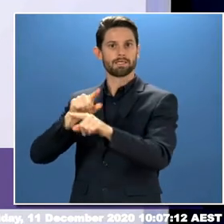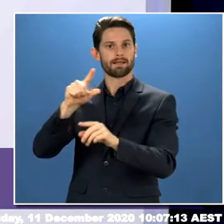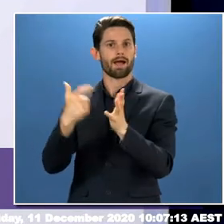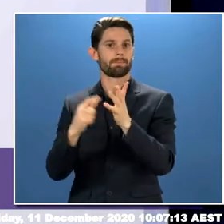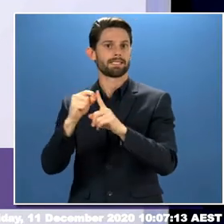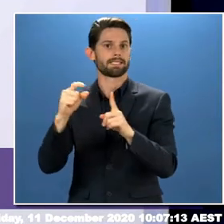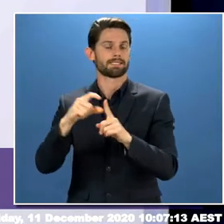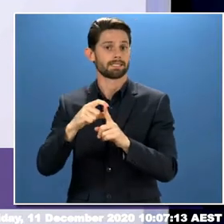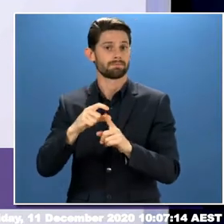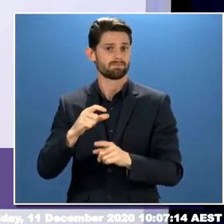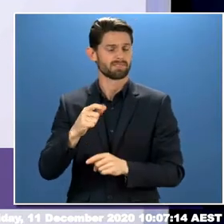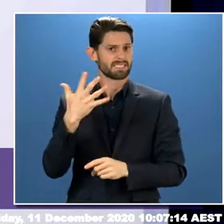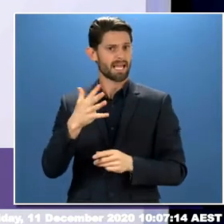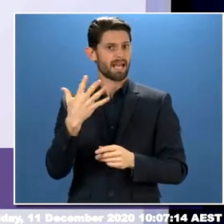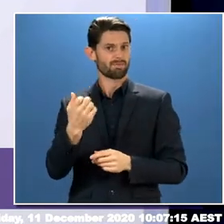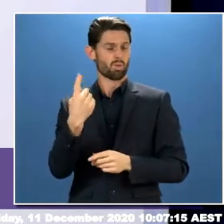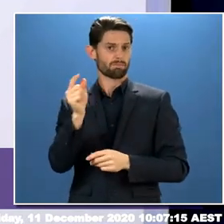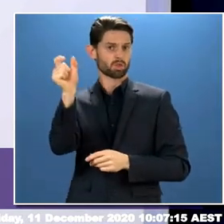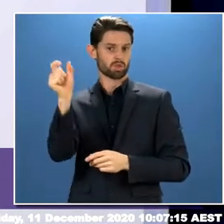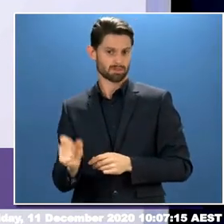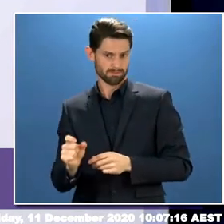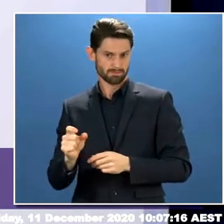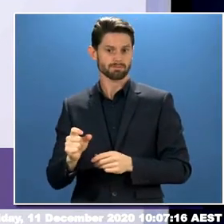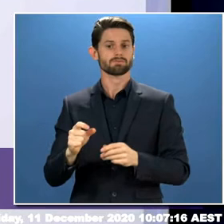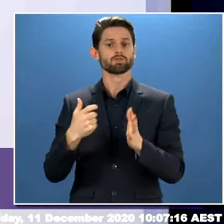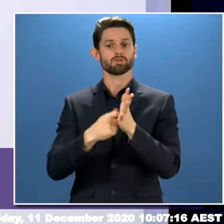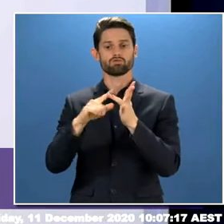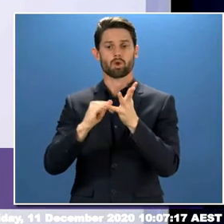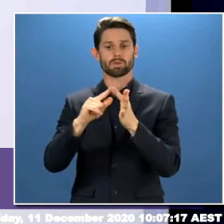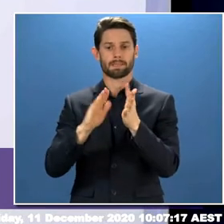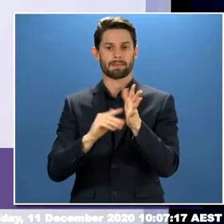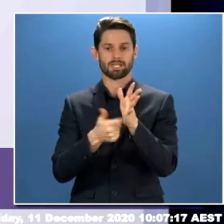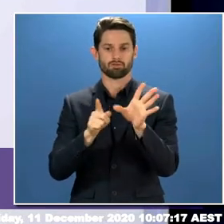number of hearings talking about the gap between the rights as they exist in